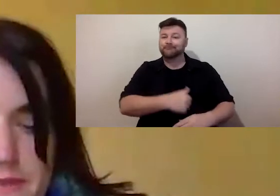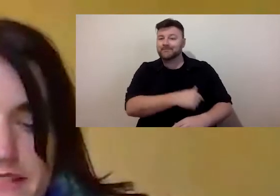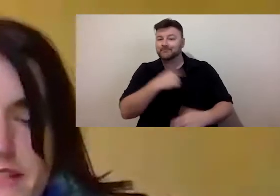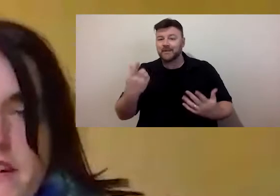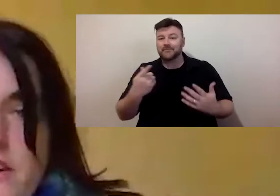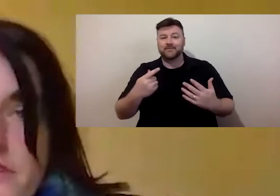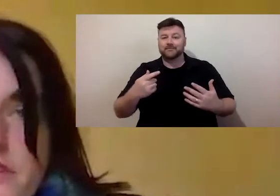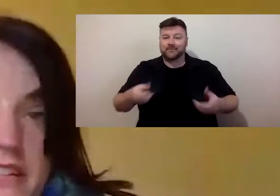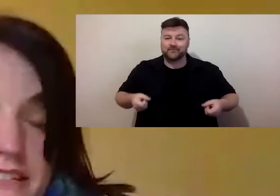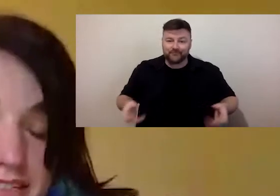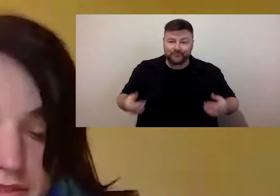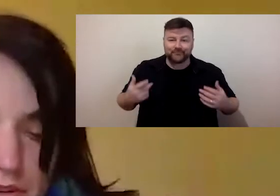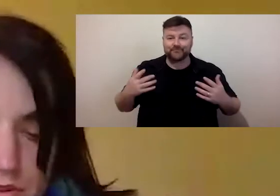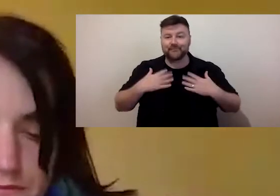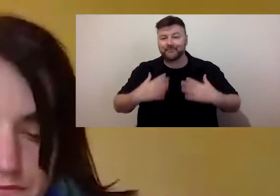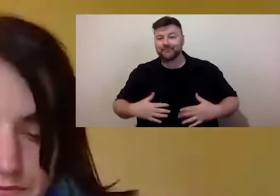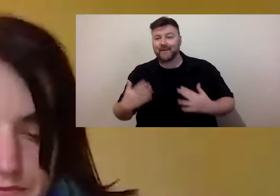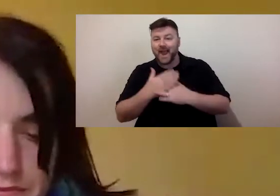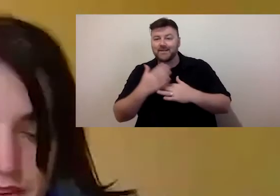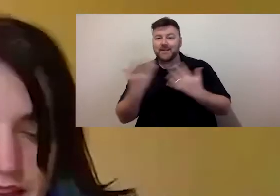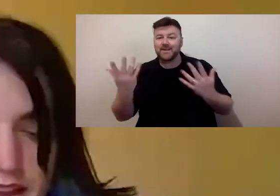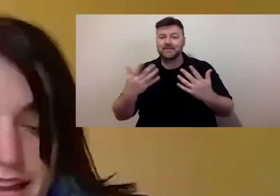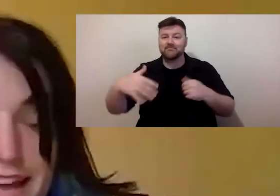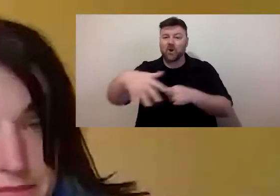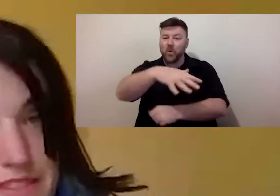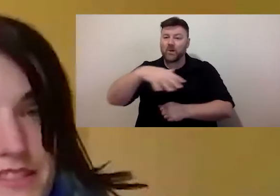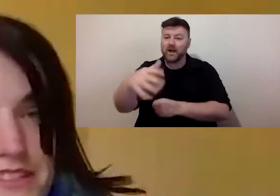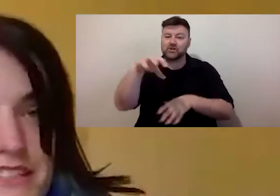These spaces are often not accessible for all. And absolutely